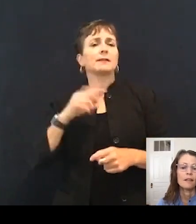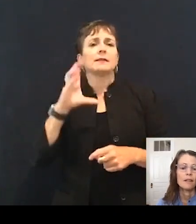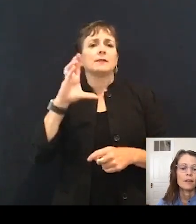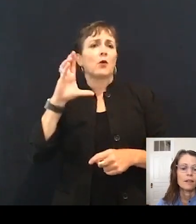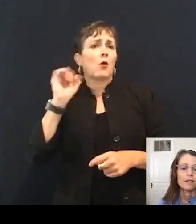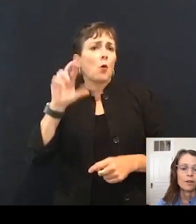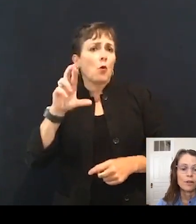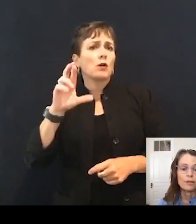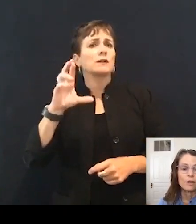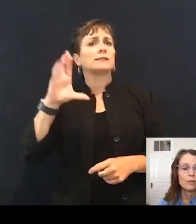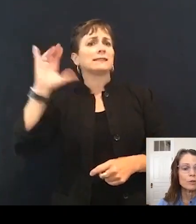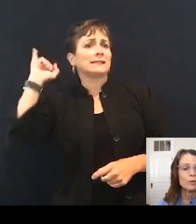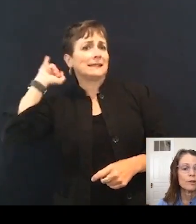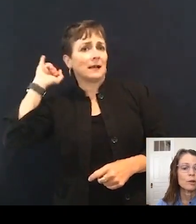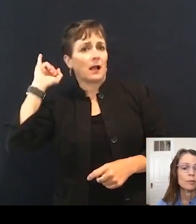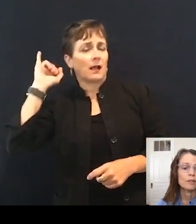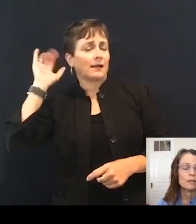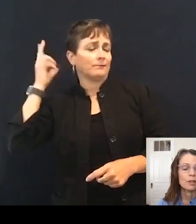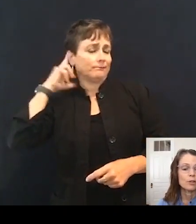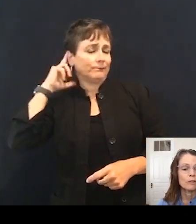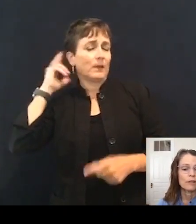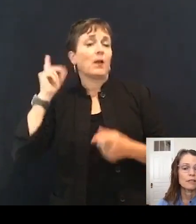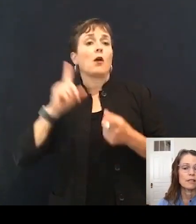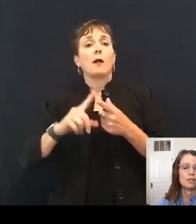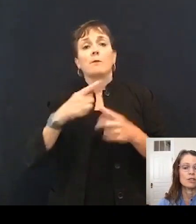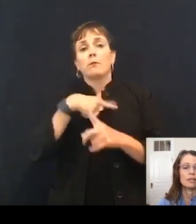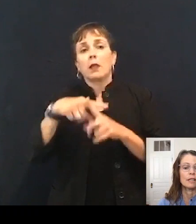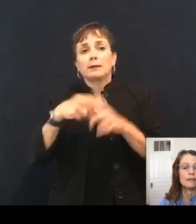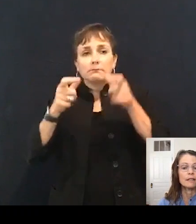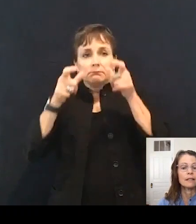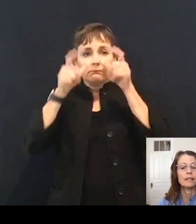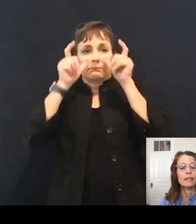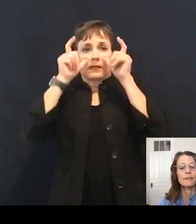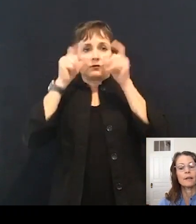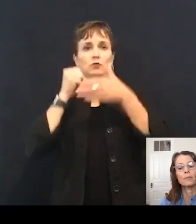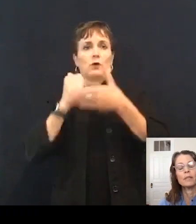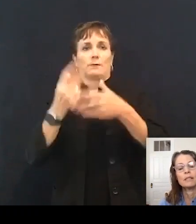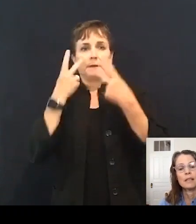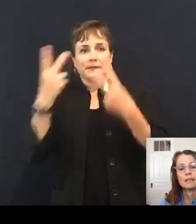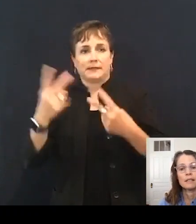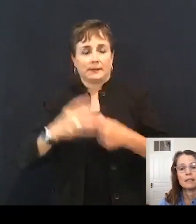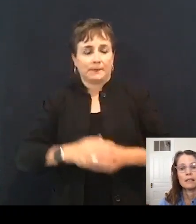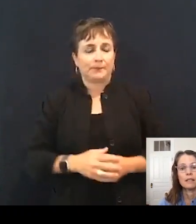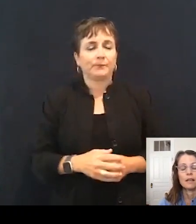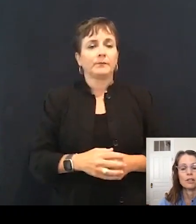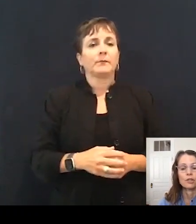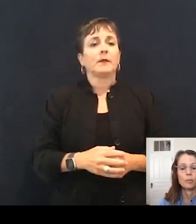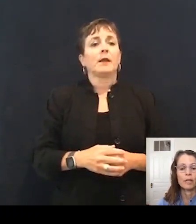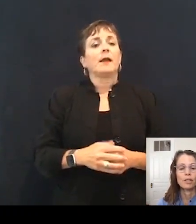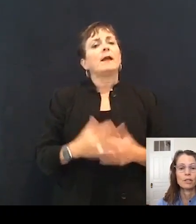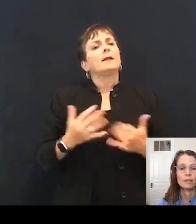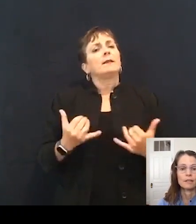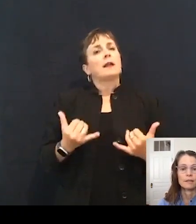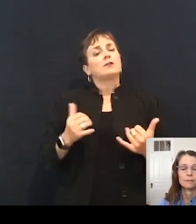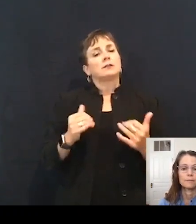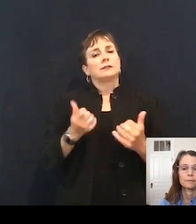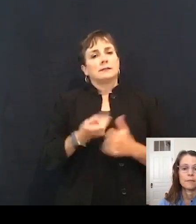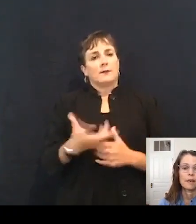There are several new therapies under investigation in the clinic, that are being tested in Usher patients.